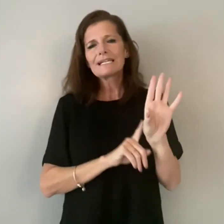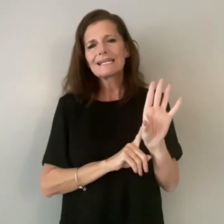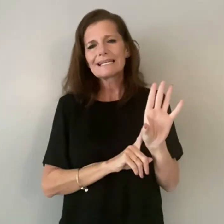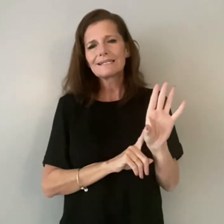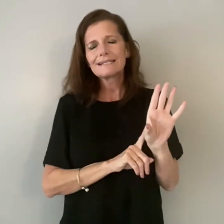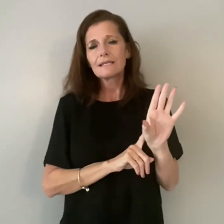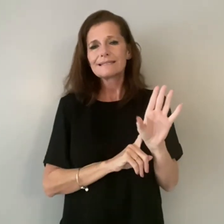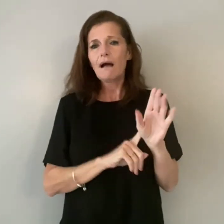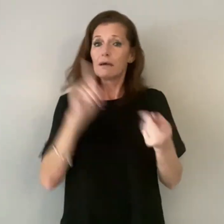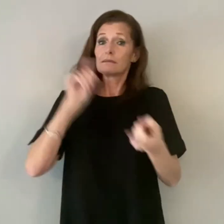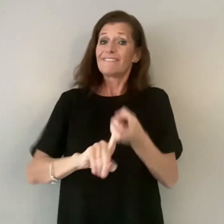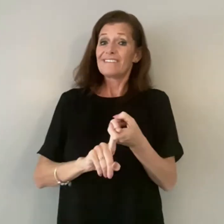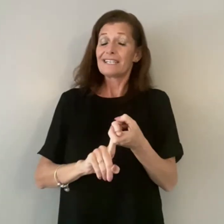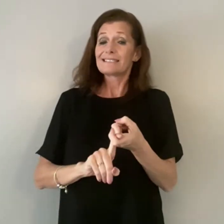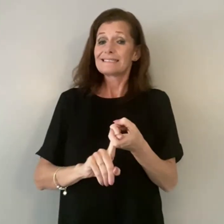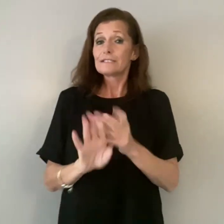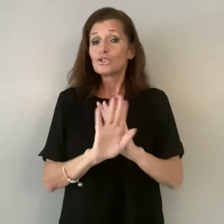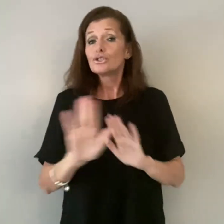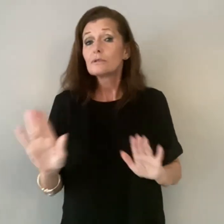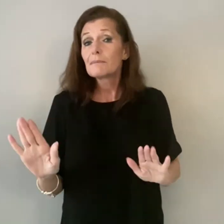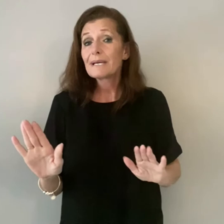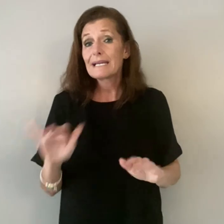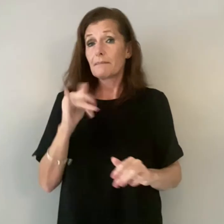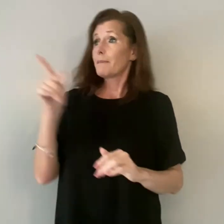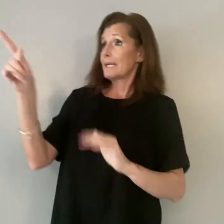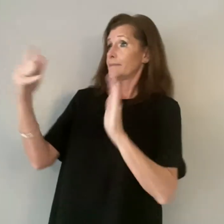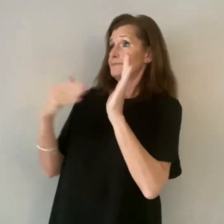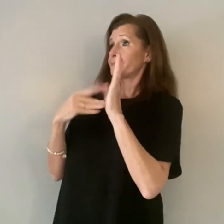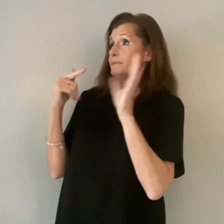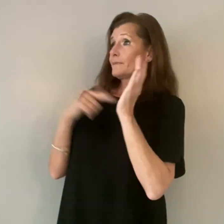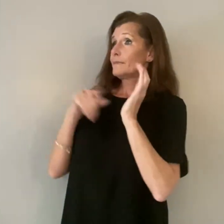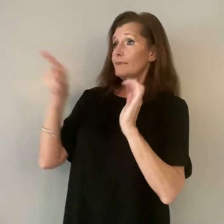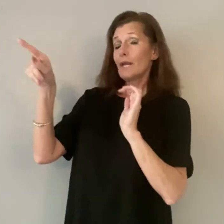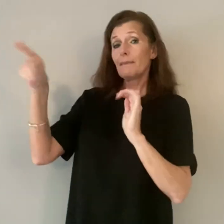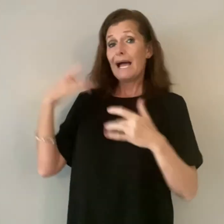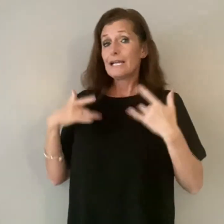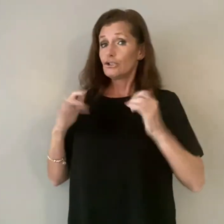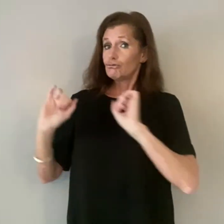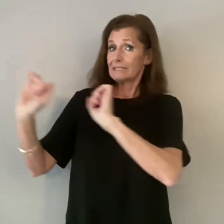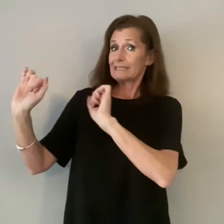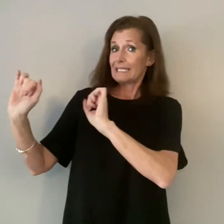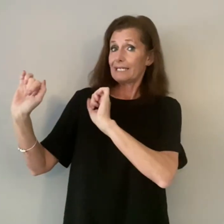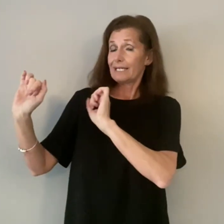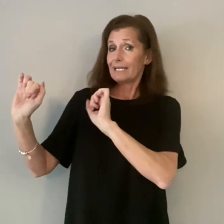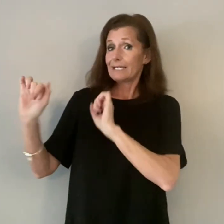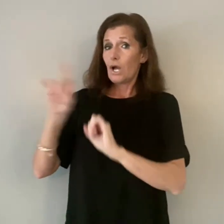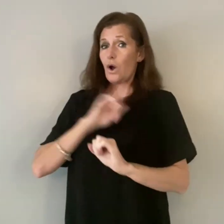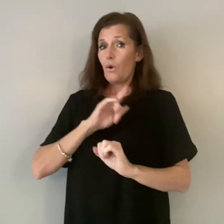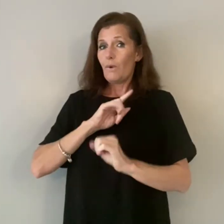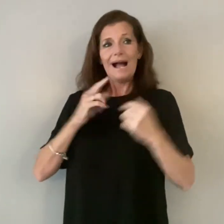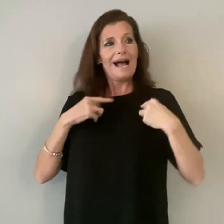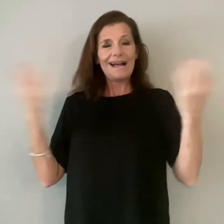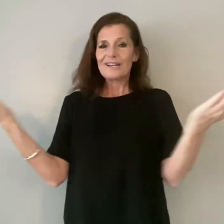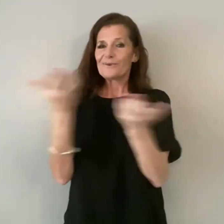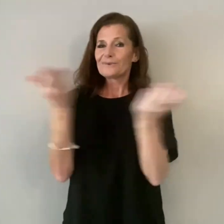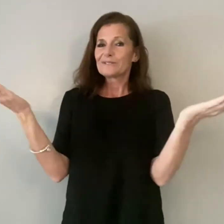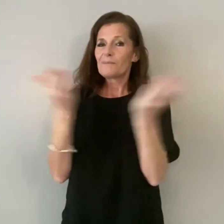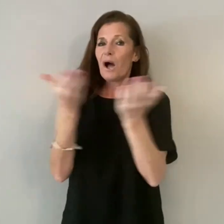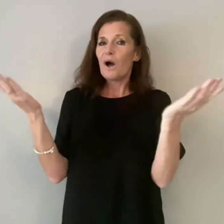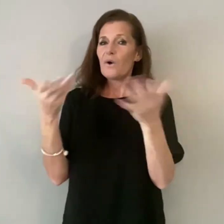It's not set in stone and it shouldn't be. It may be, I mean, Matt, I think it's quite interesting in your context of, when you and I talked last,